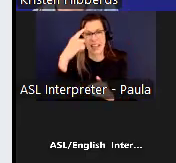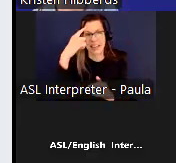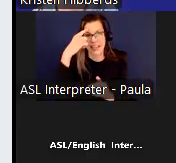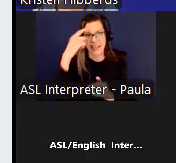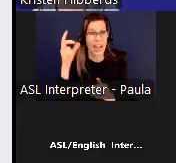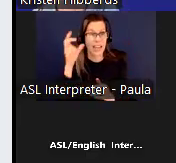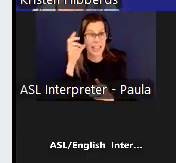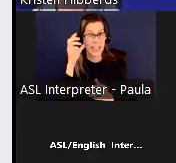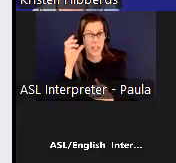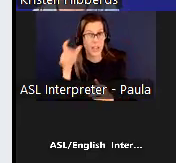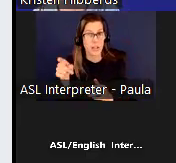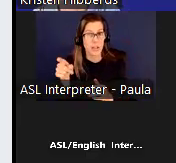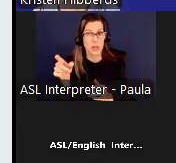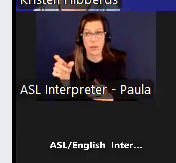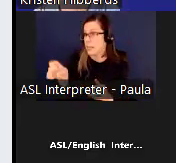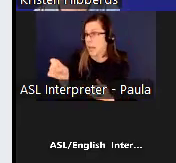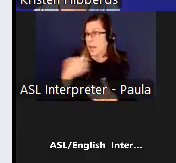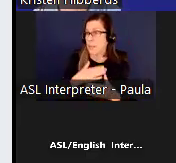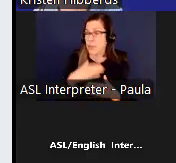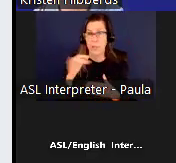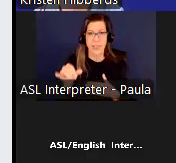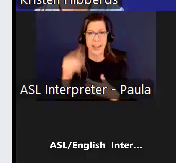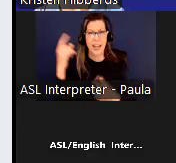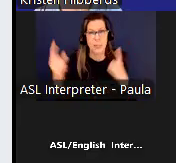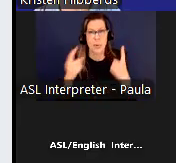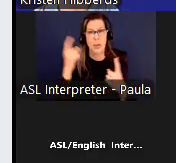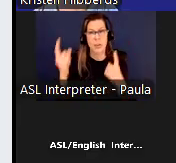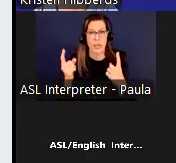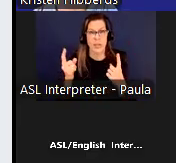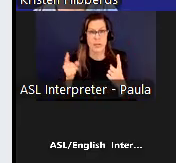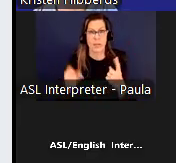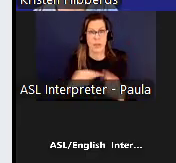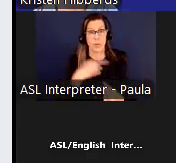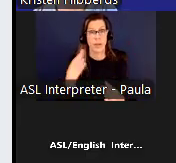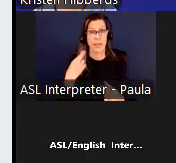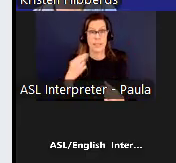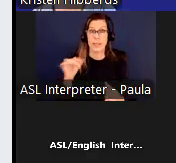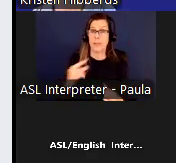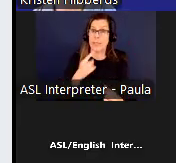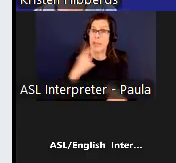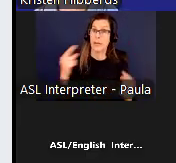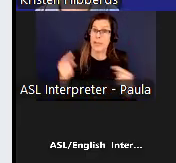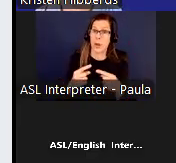saying and I appreciate that. I'm just wondering even under this risk of serious harm where it's,